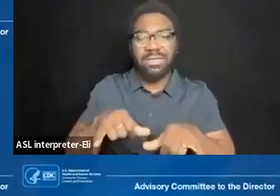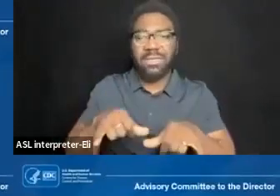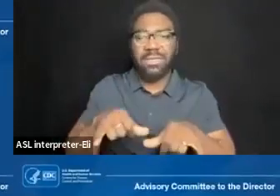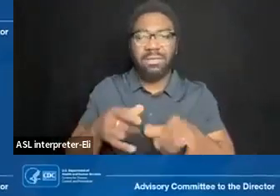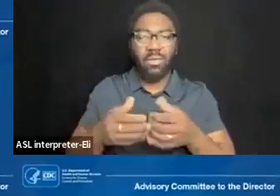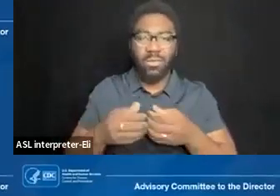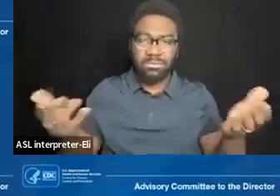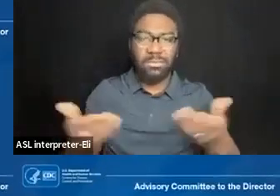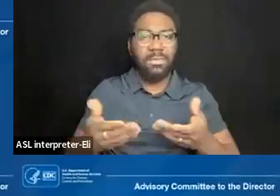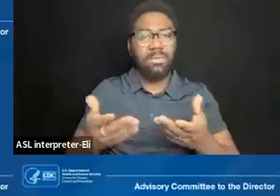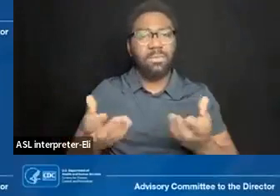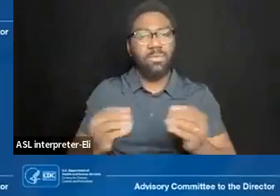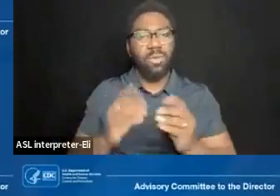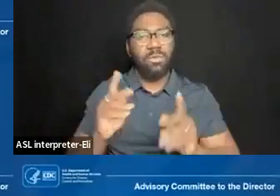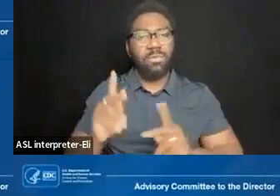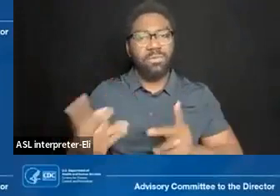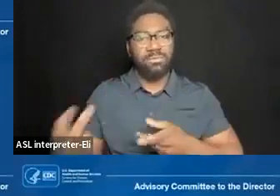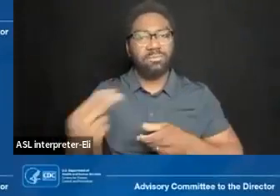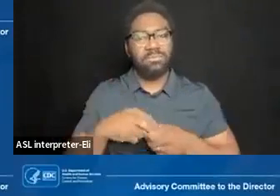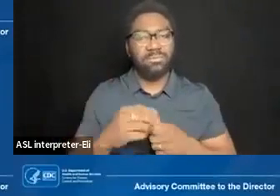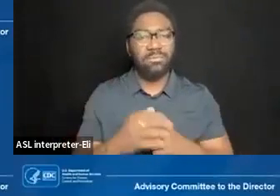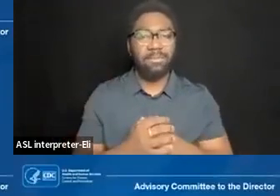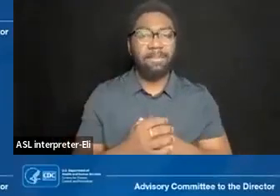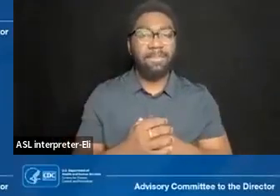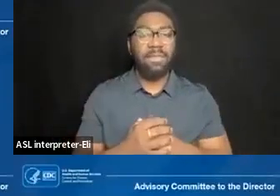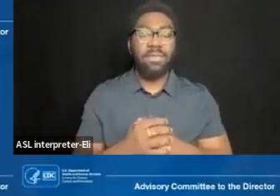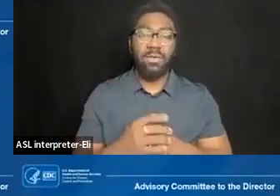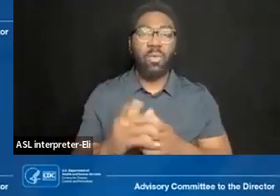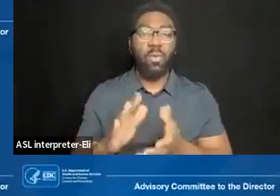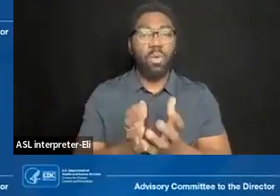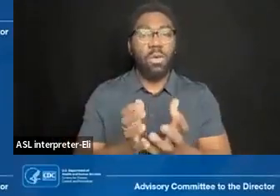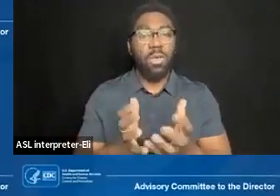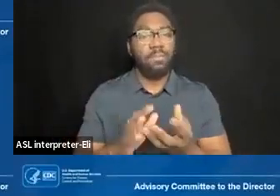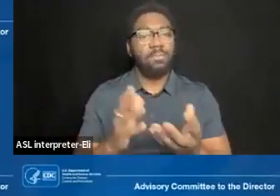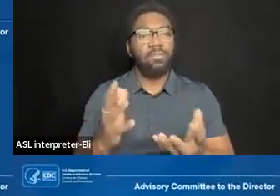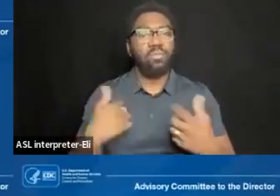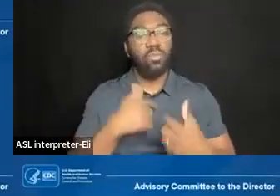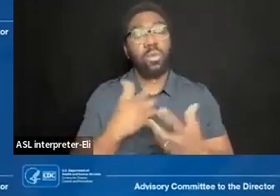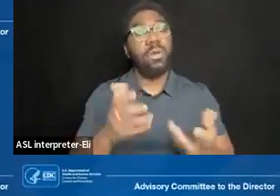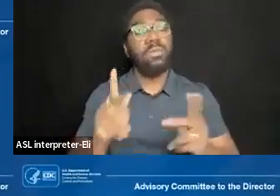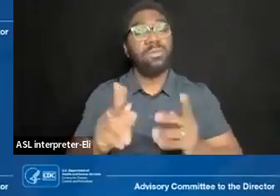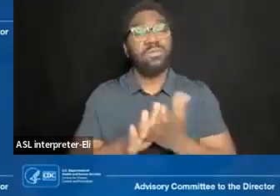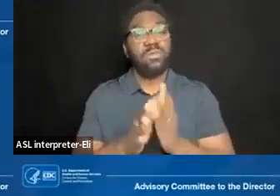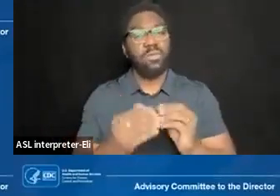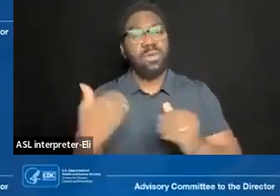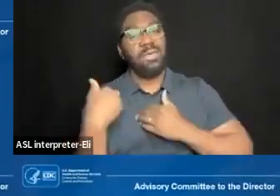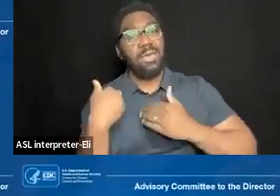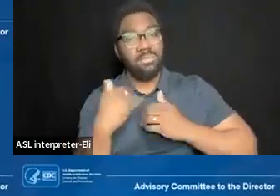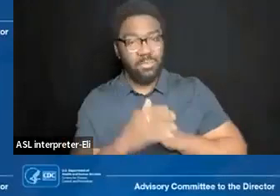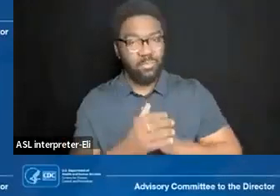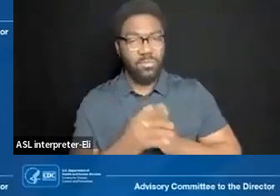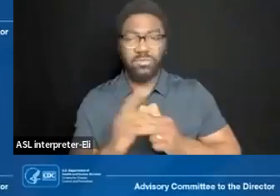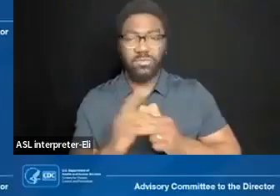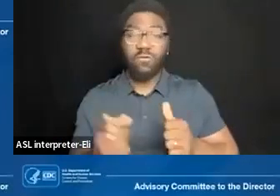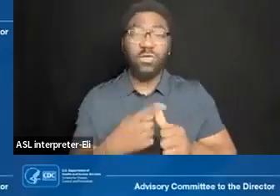and accountability. So the first change you may notice in our organizational structure will be the number of offices reporting directly